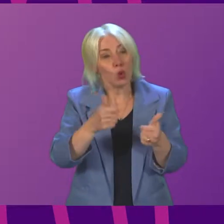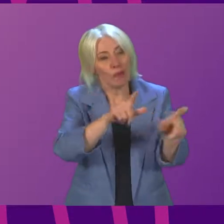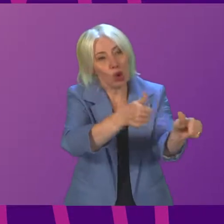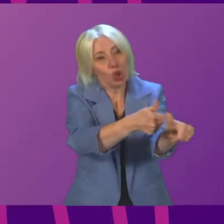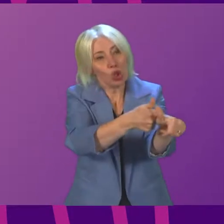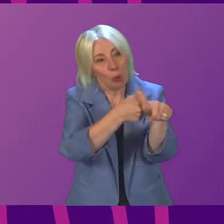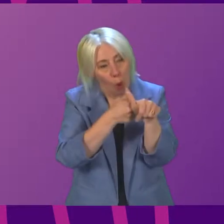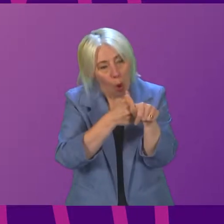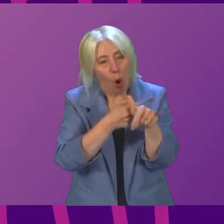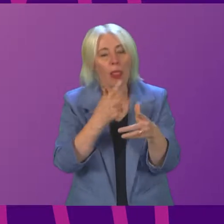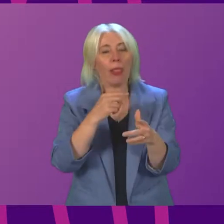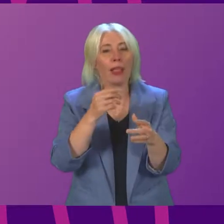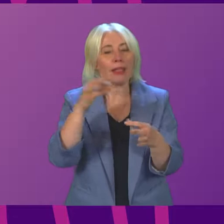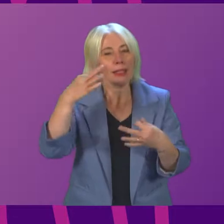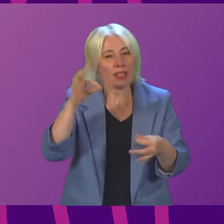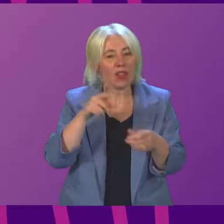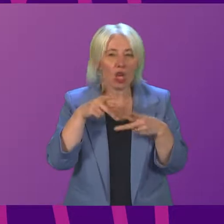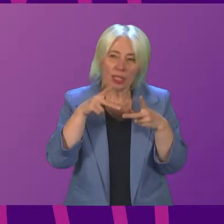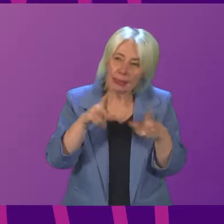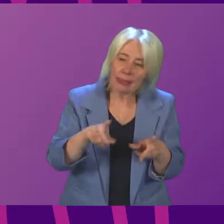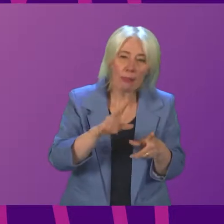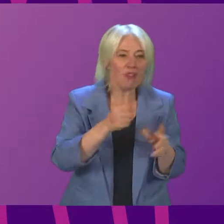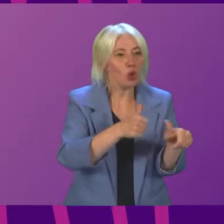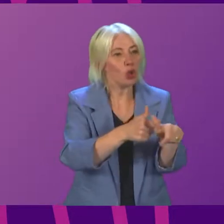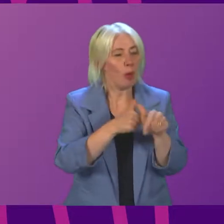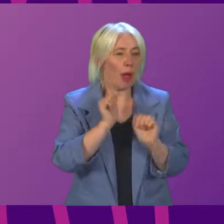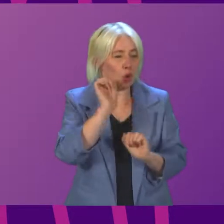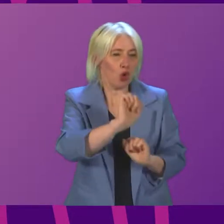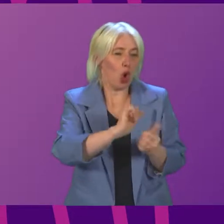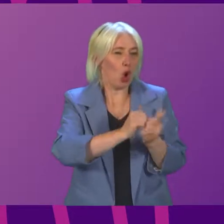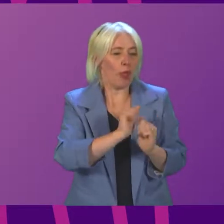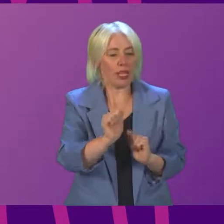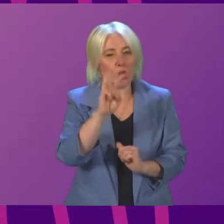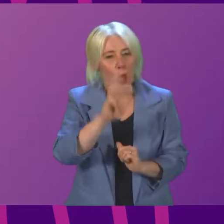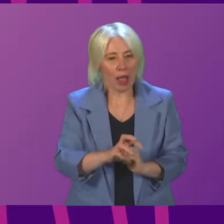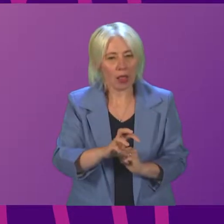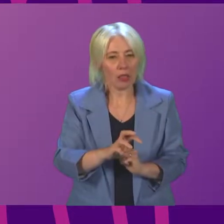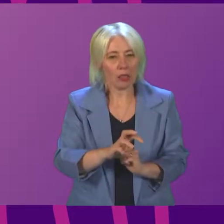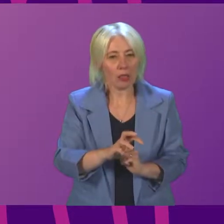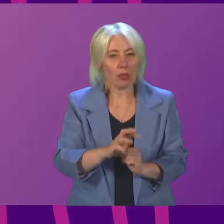such as the certification scheme. I know that her Labour colleagues in Wales support such a